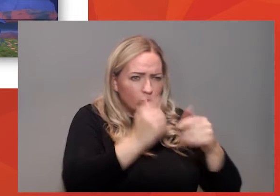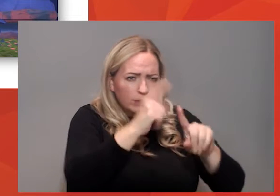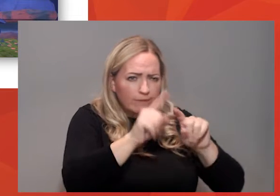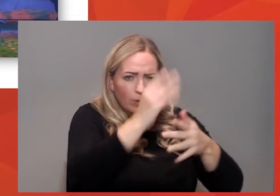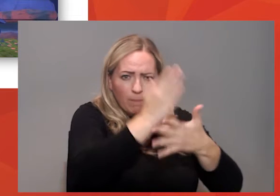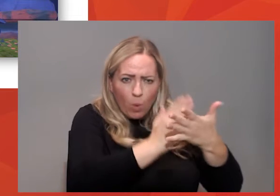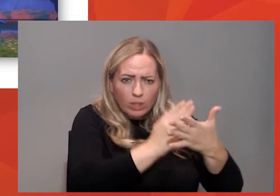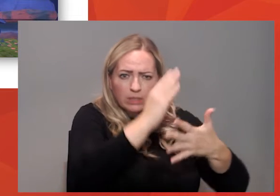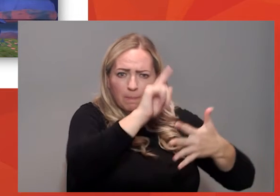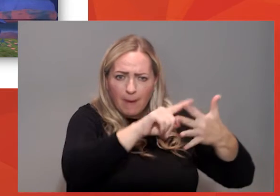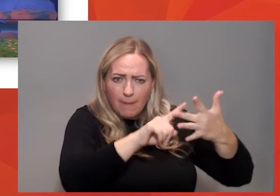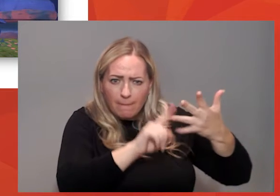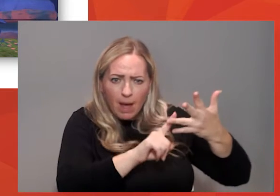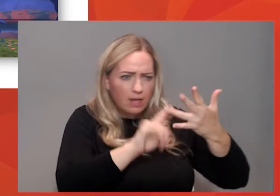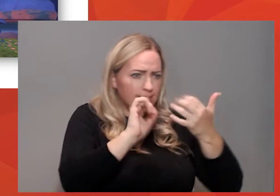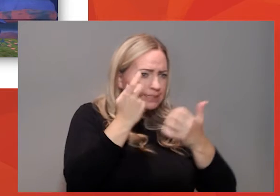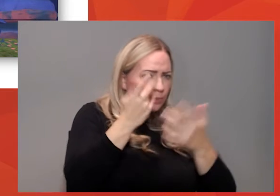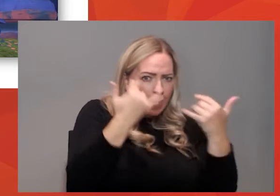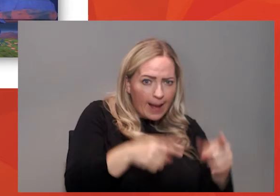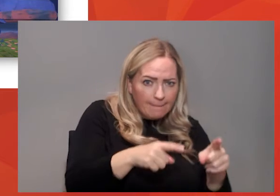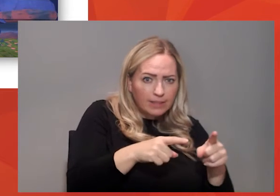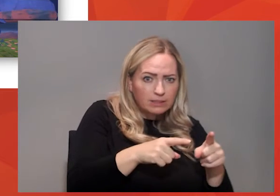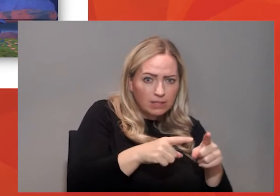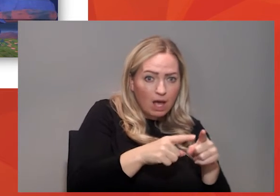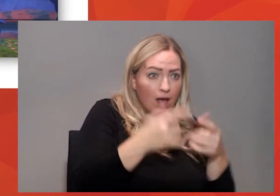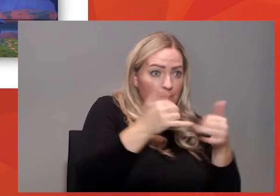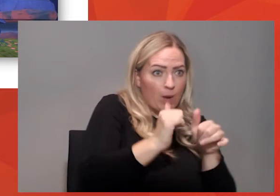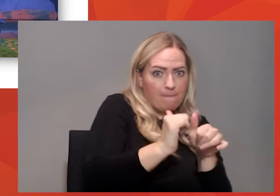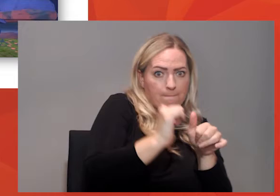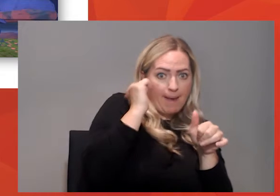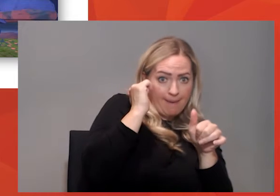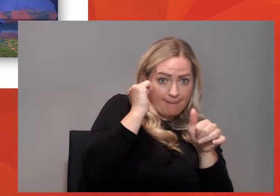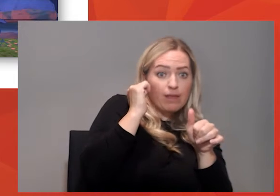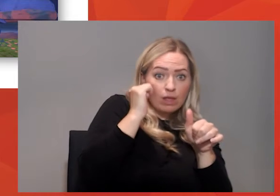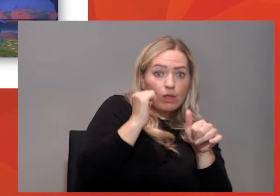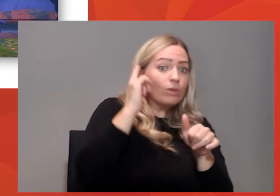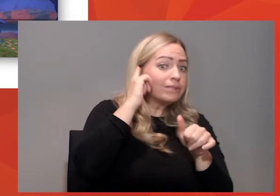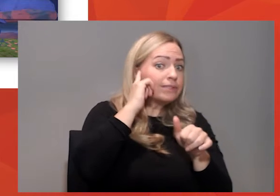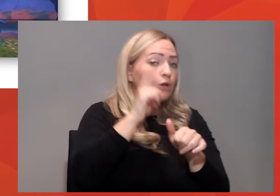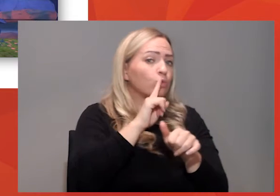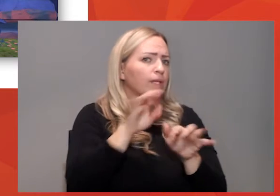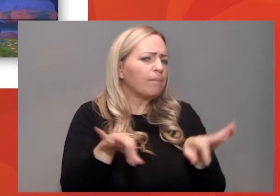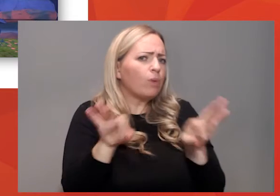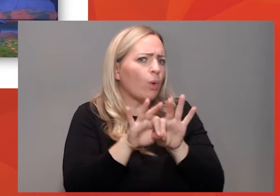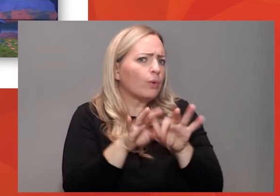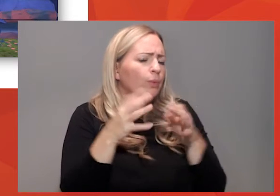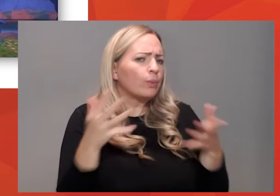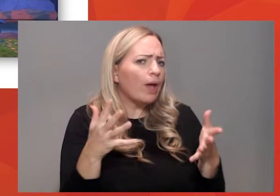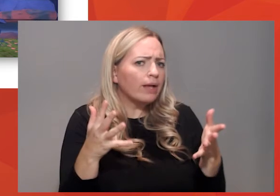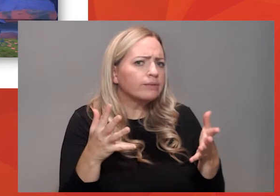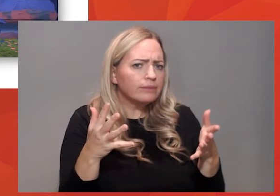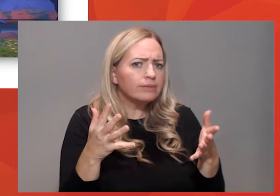to see what can happen on players back. What sounds are pretty important and what